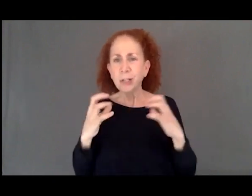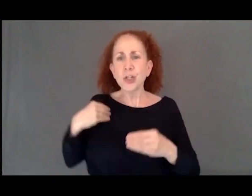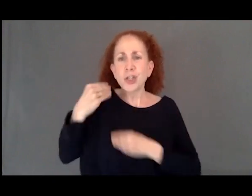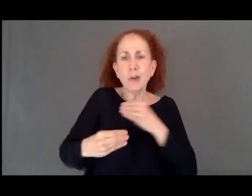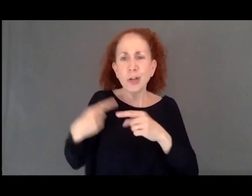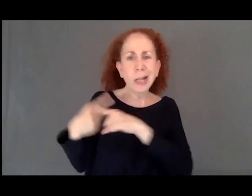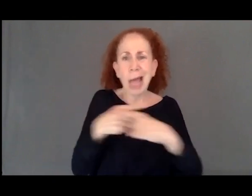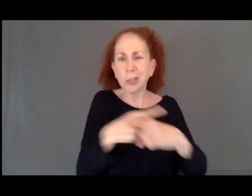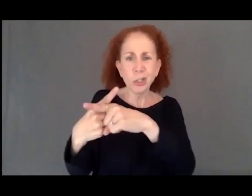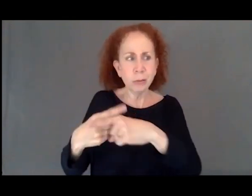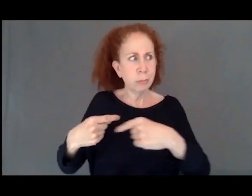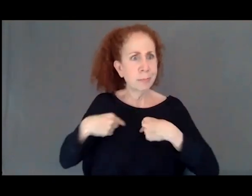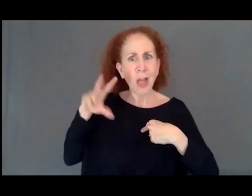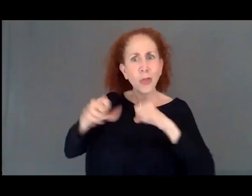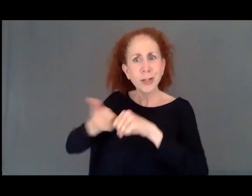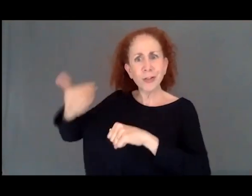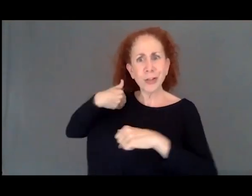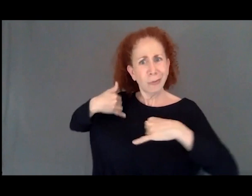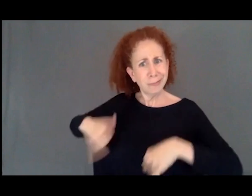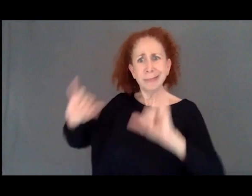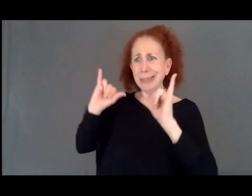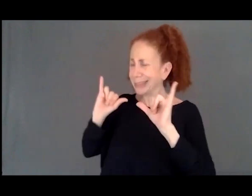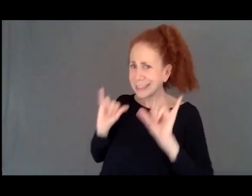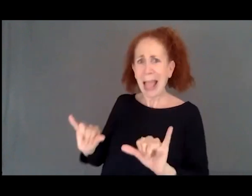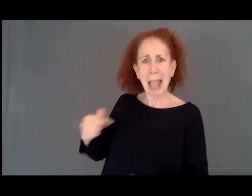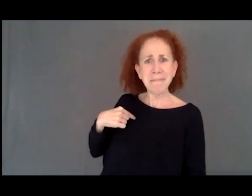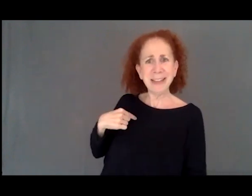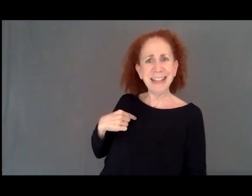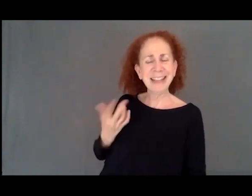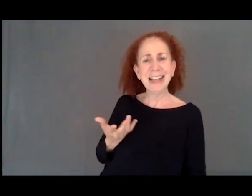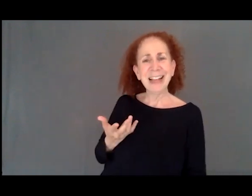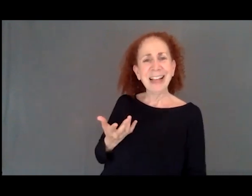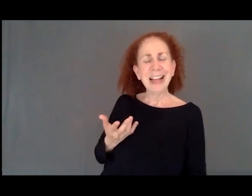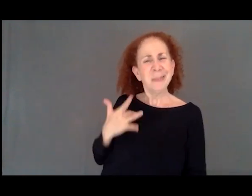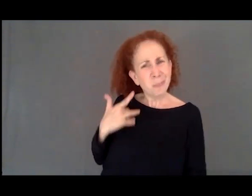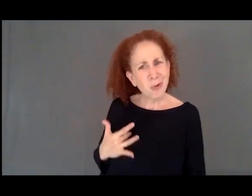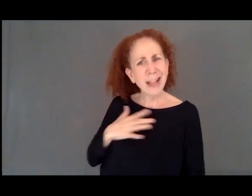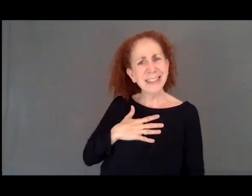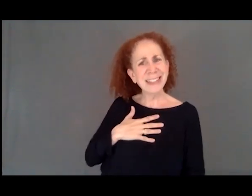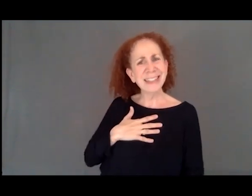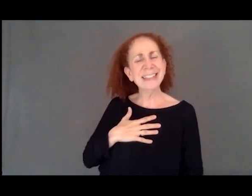This was what we were undergoing when 30 years ago when I was in college. And that's depressing in some ways,